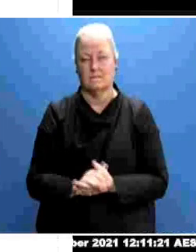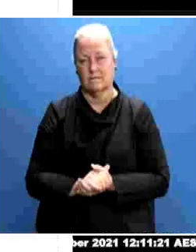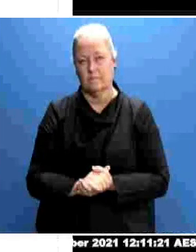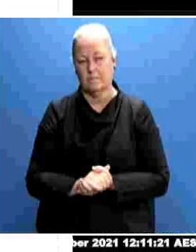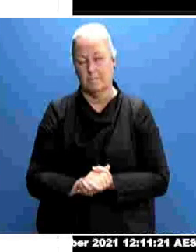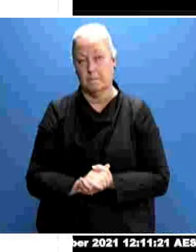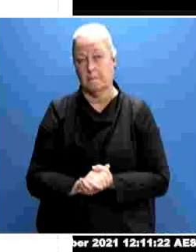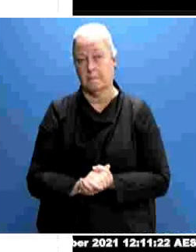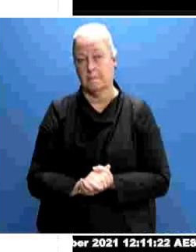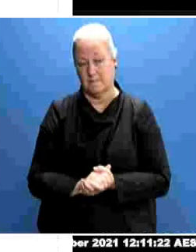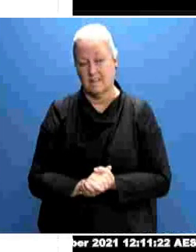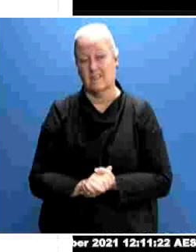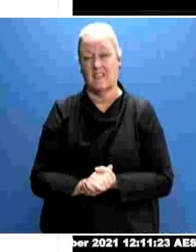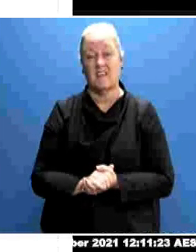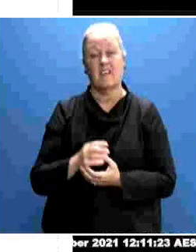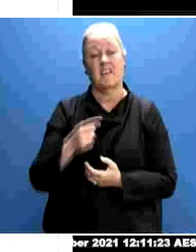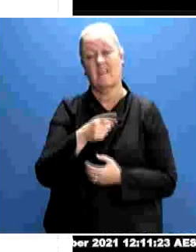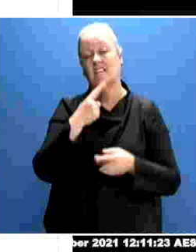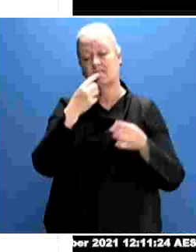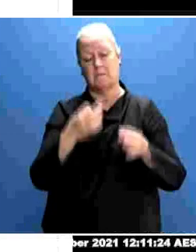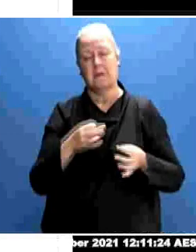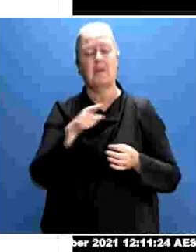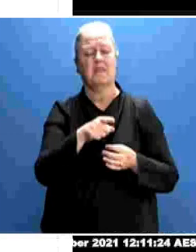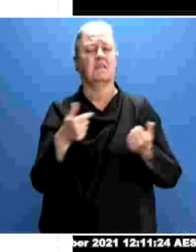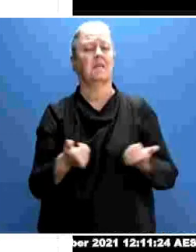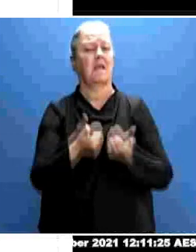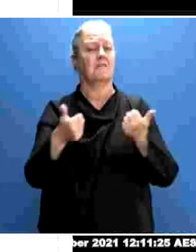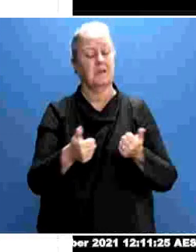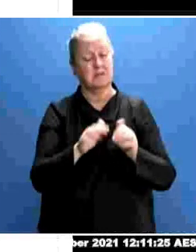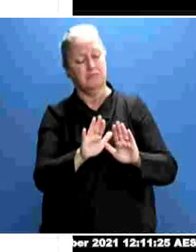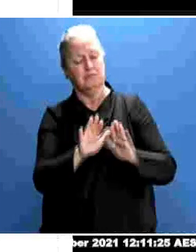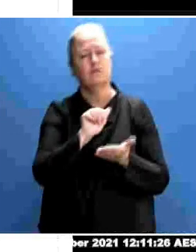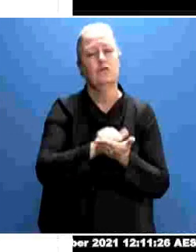that was determined as sufficient and the proposed reforms